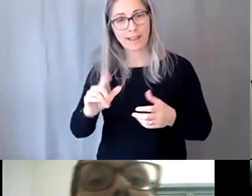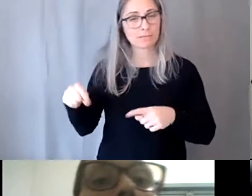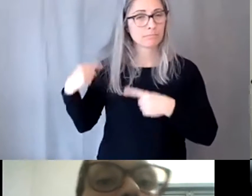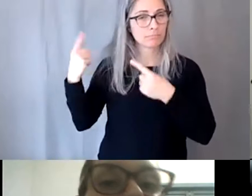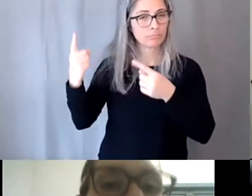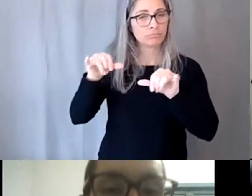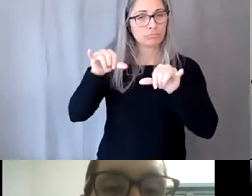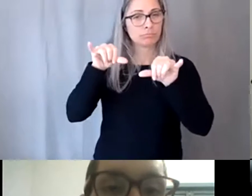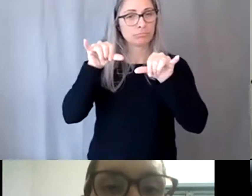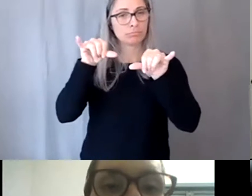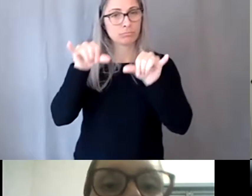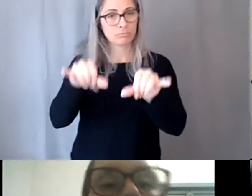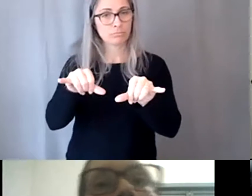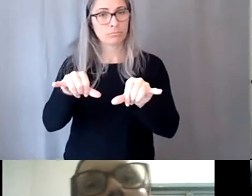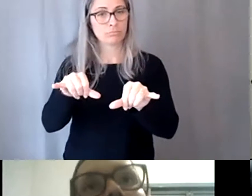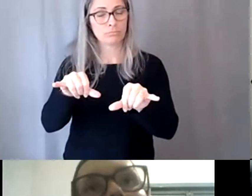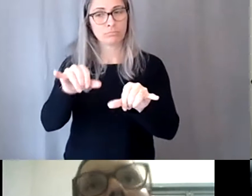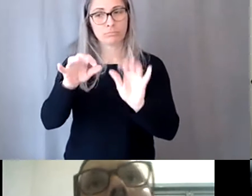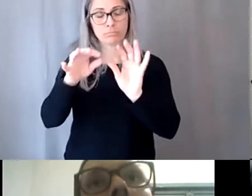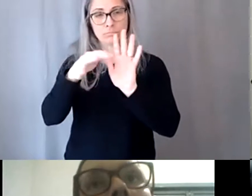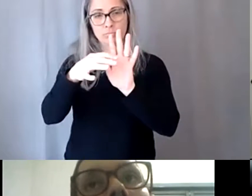the body level